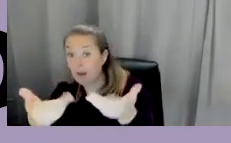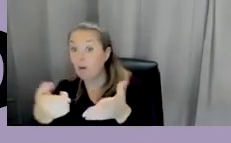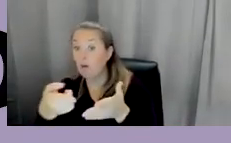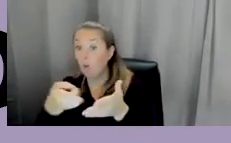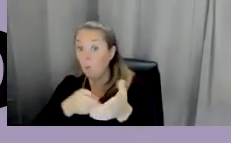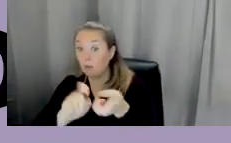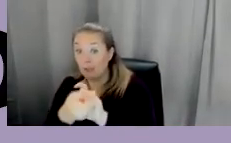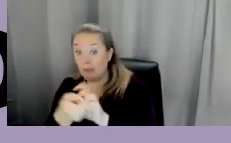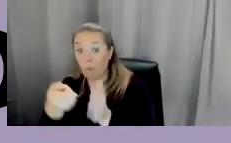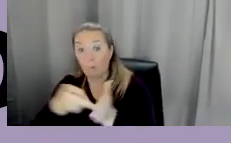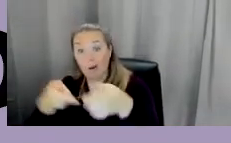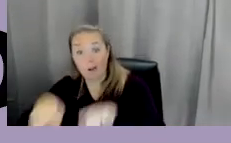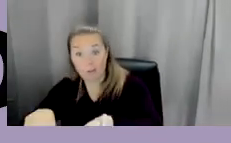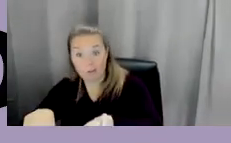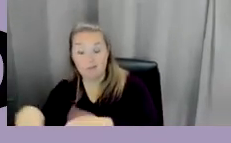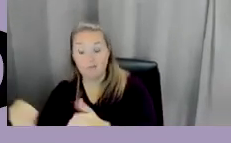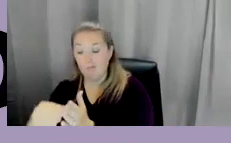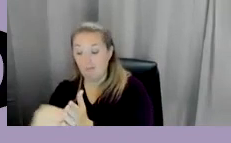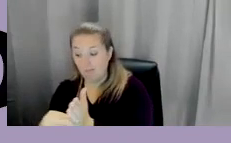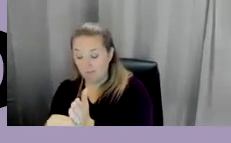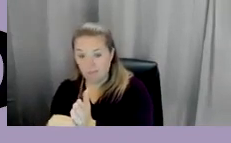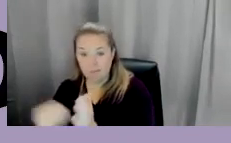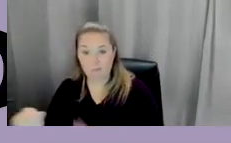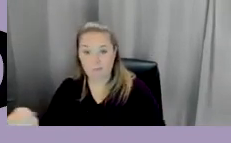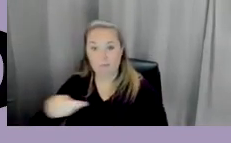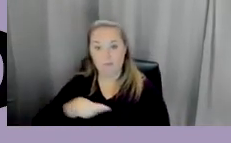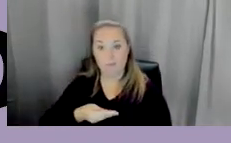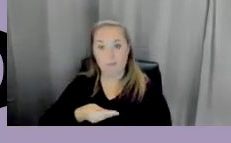2022 THEY WILL PROVIDE A REPORT DESCRIBING THE FINDINGS